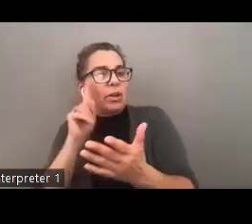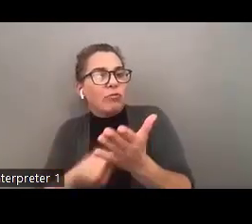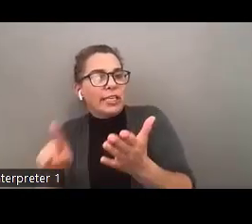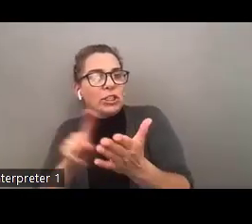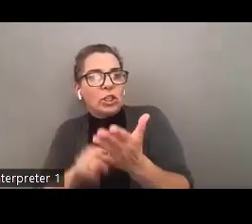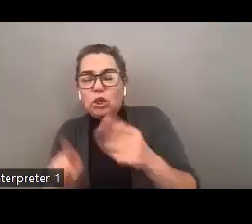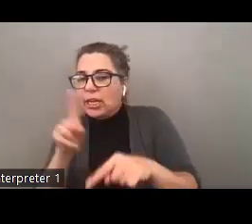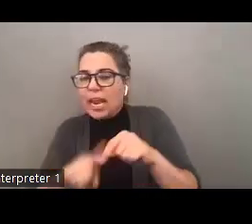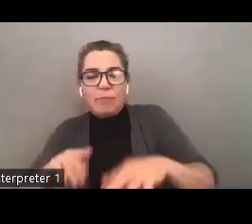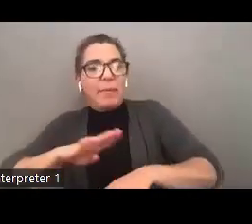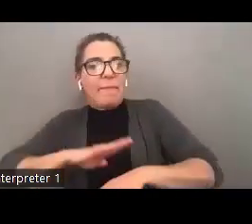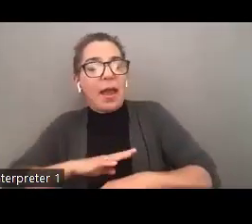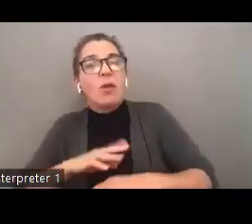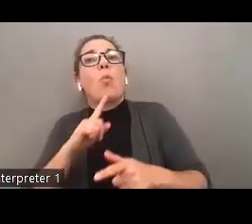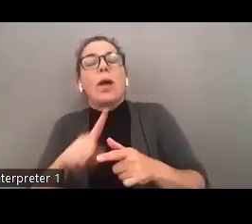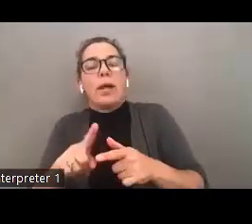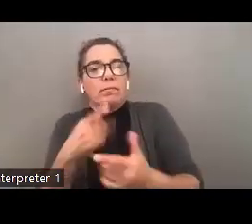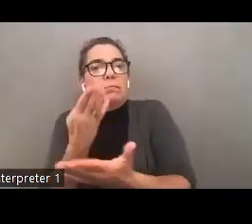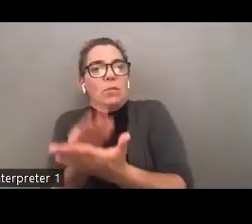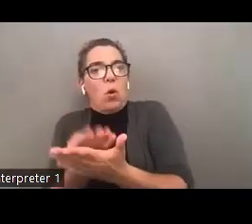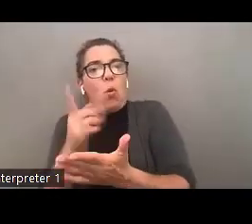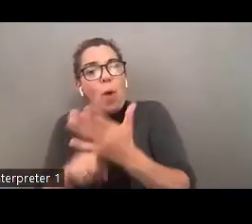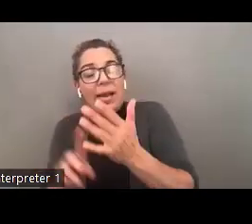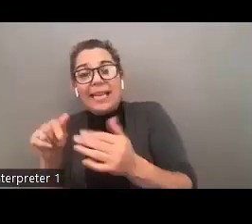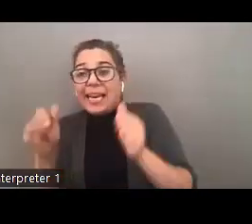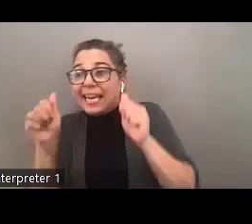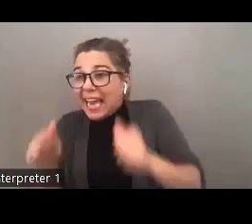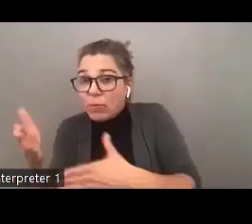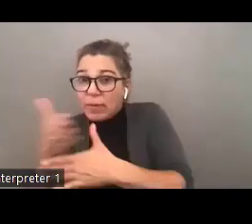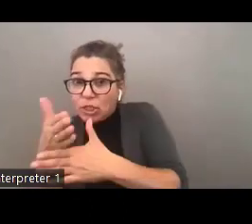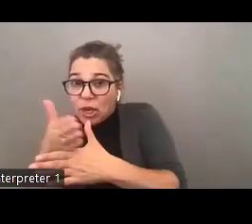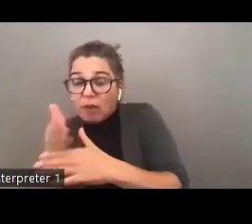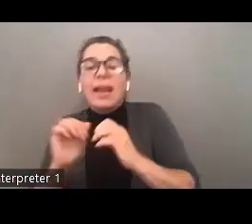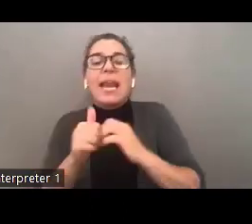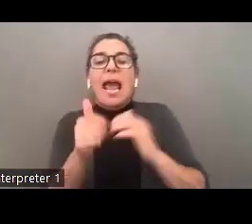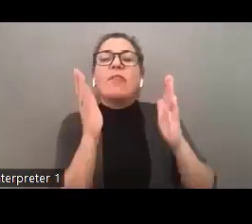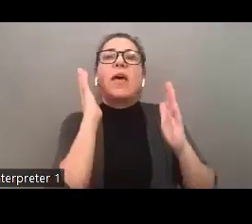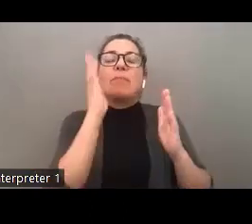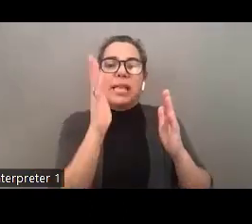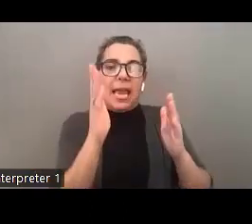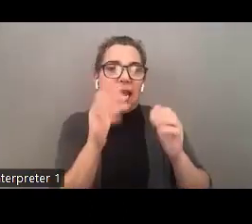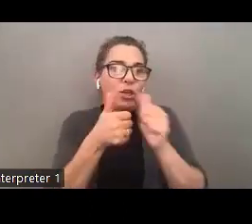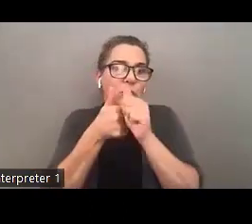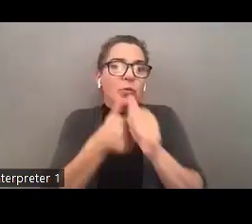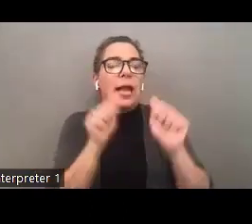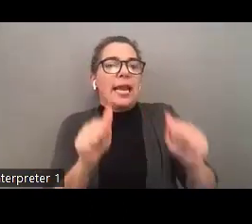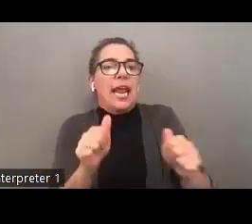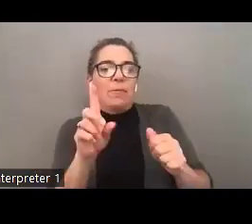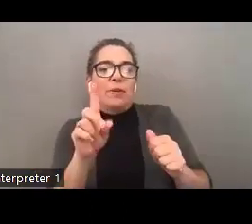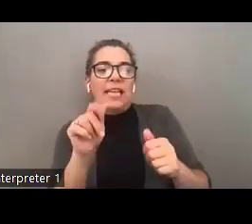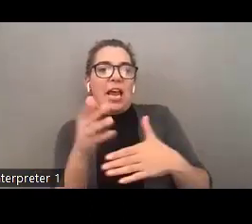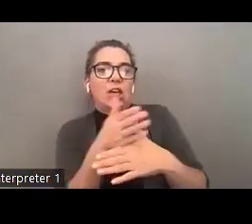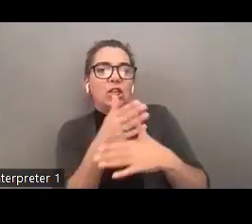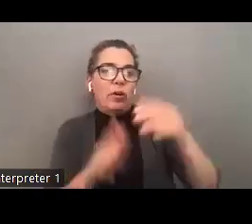and indicate what data, if any, can be shared and how they plan to enable data sharing to the maximum extent possible.